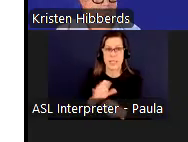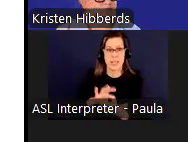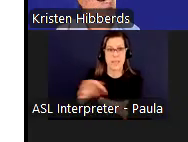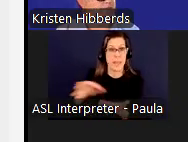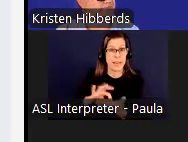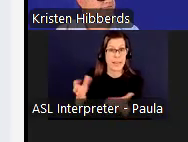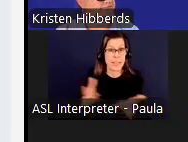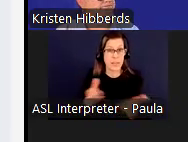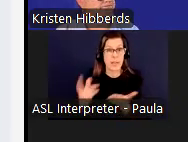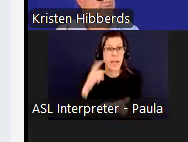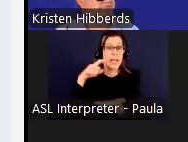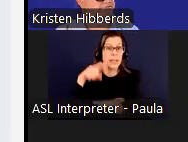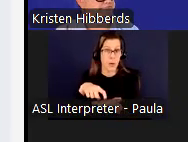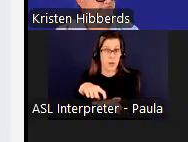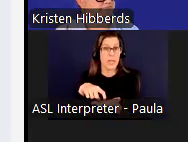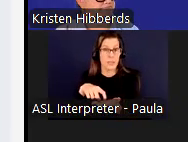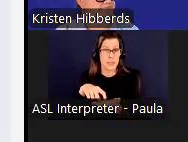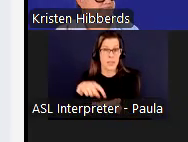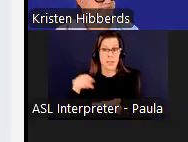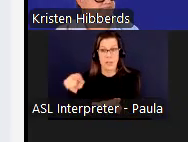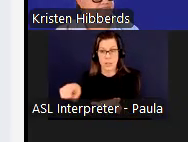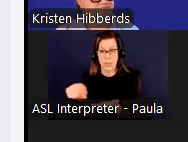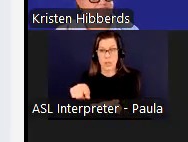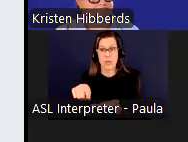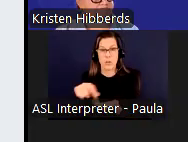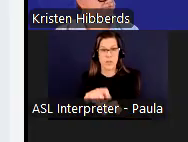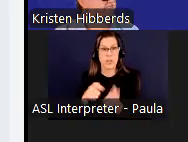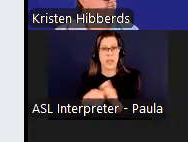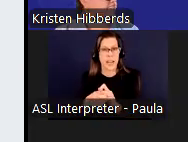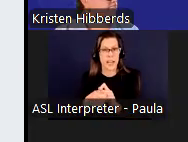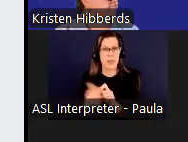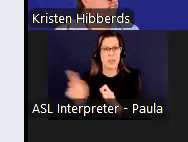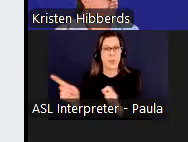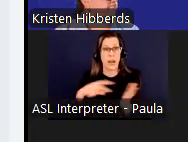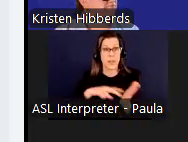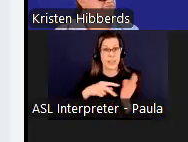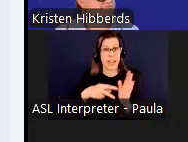I noticed that you've kind of changed where we the definition of critical